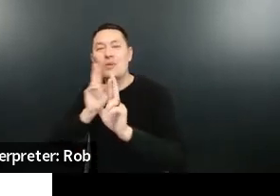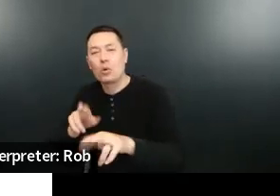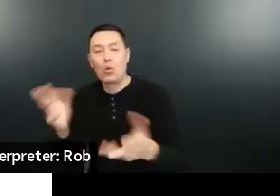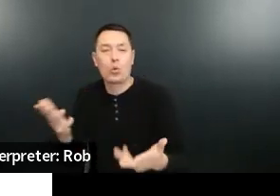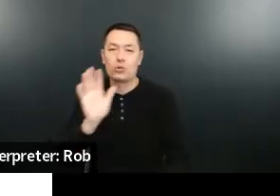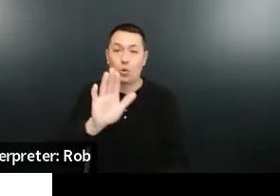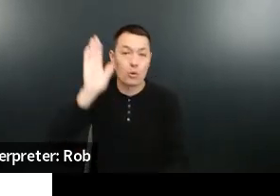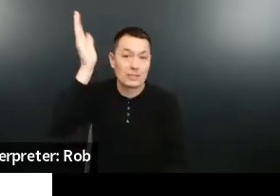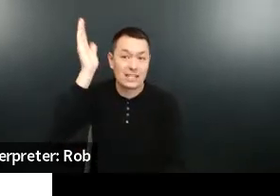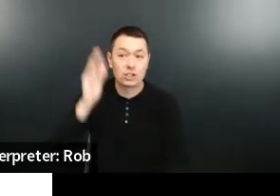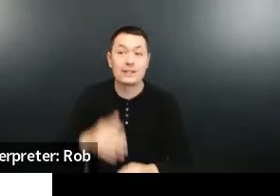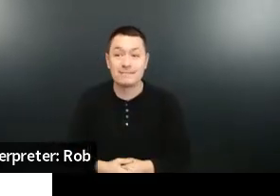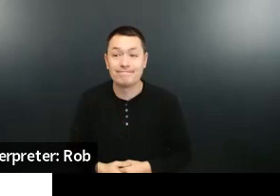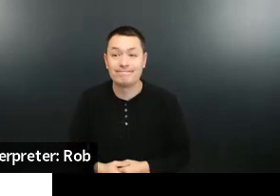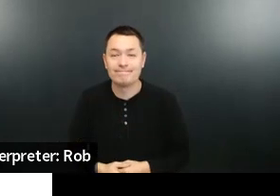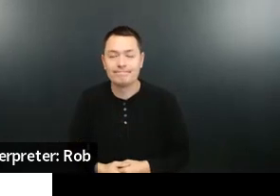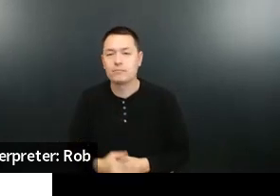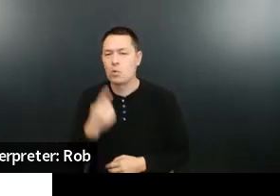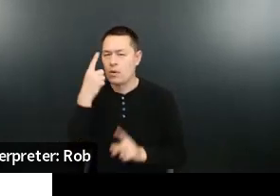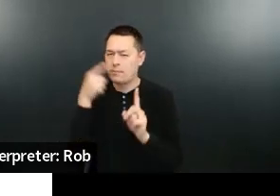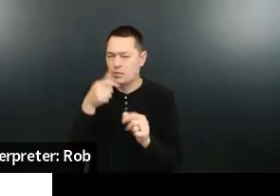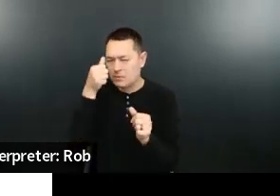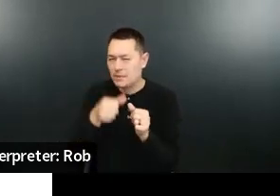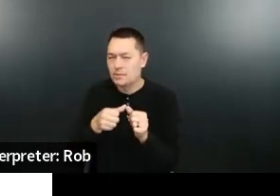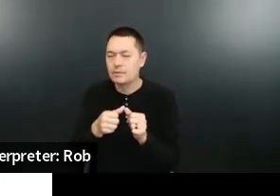And one thing to note is that certain permissions are enabled.